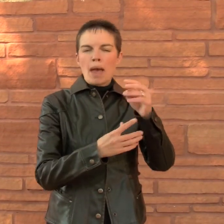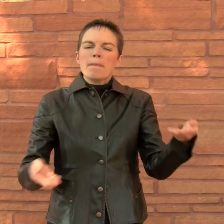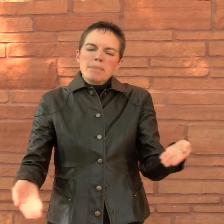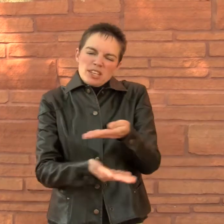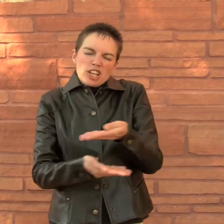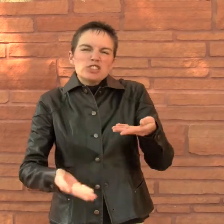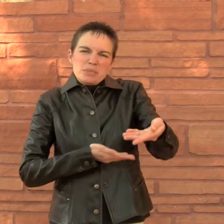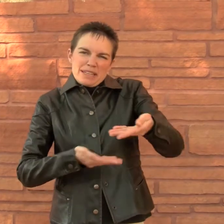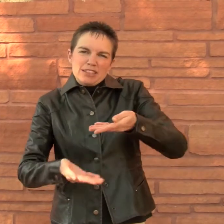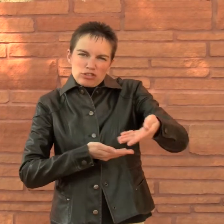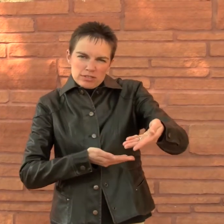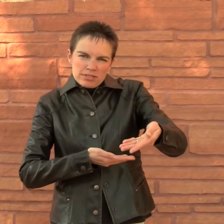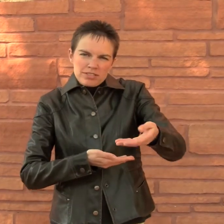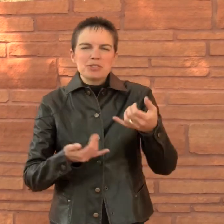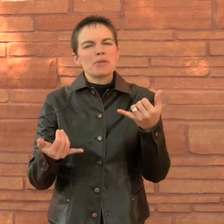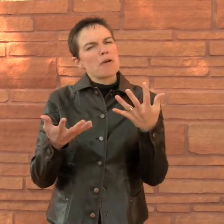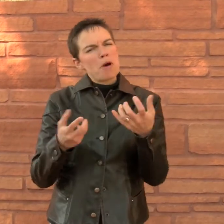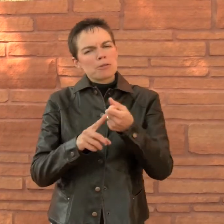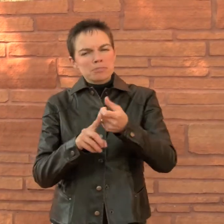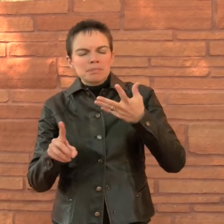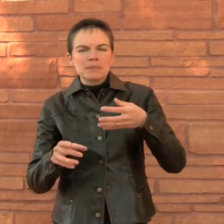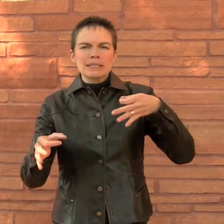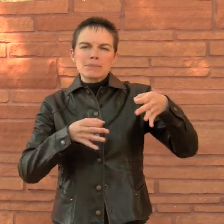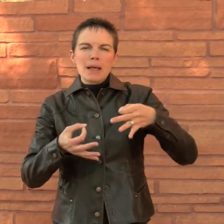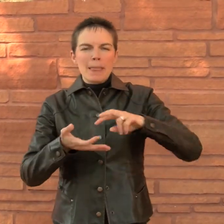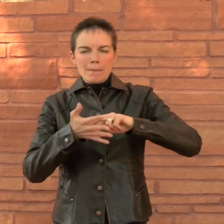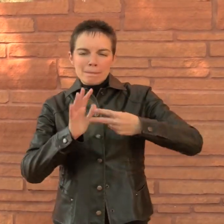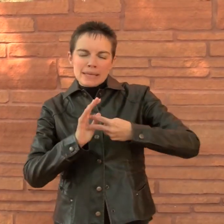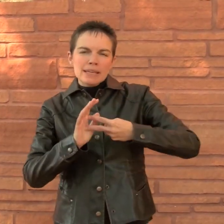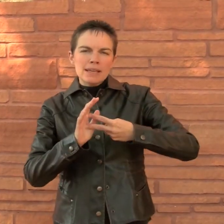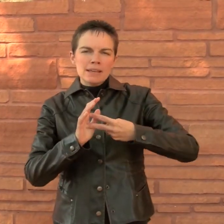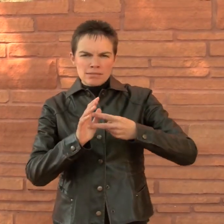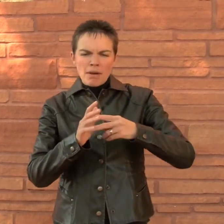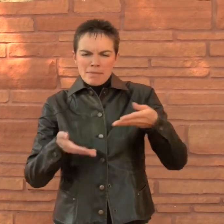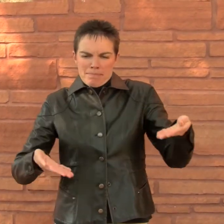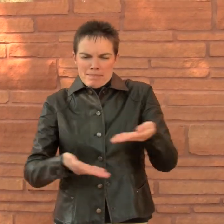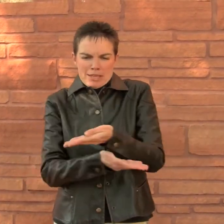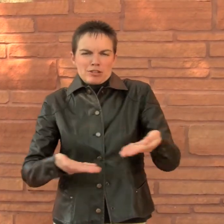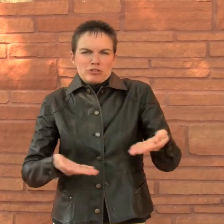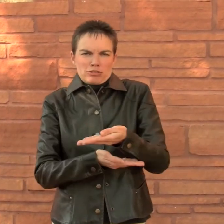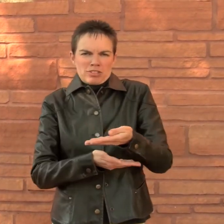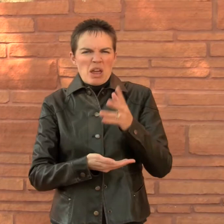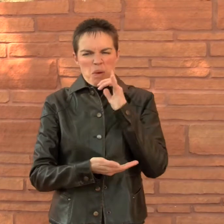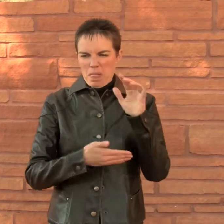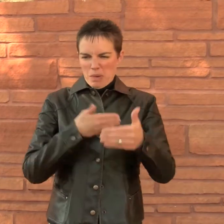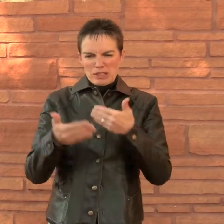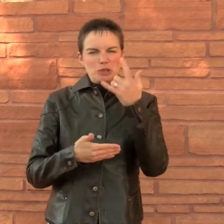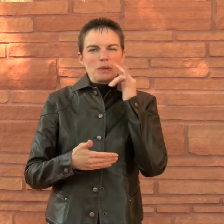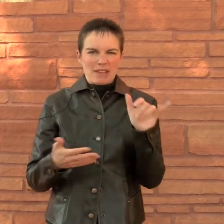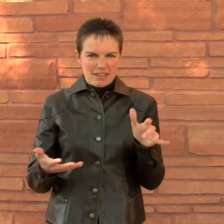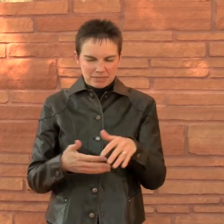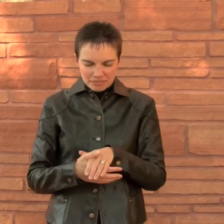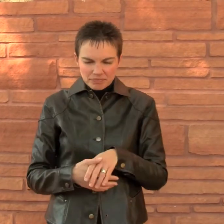I want to explain a little bit about what mediation is and what the process of mediation looks like.